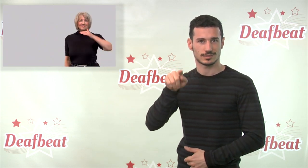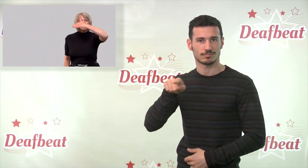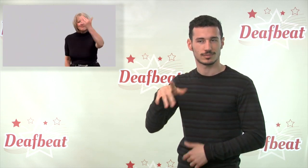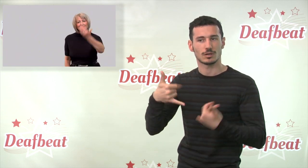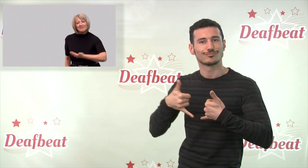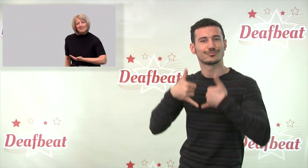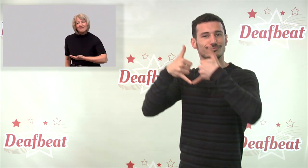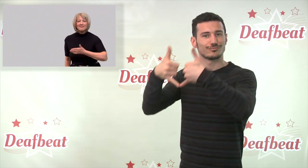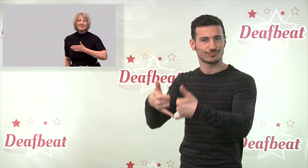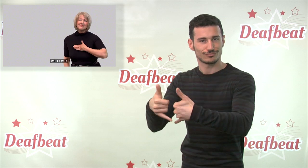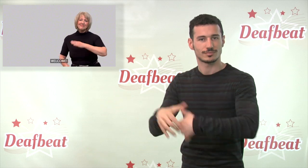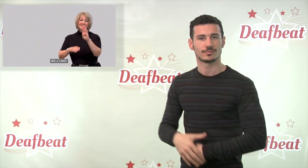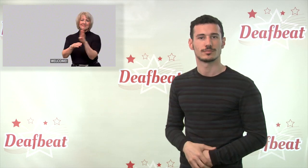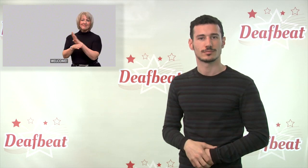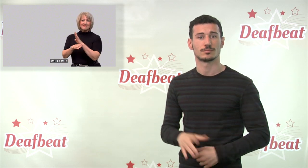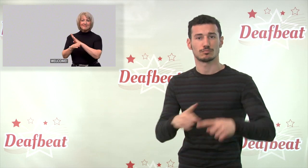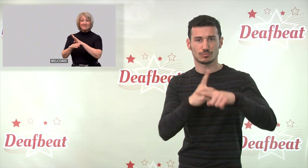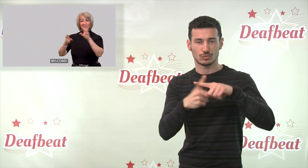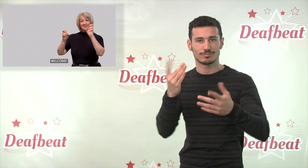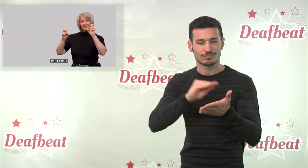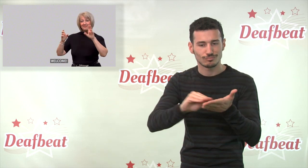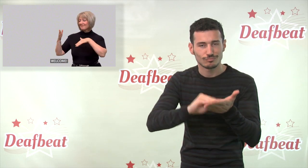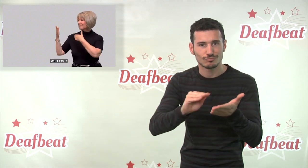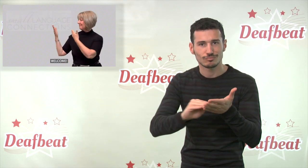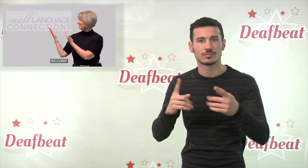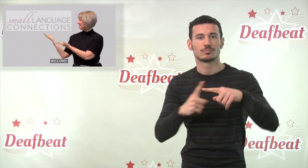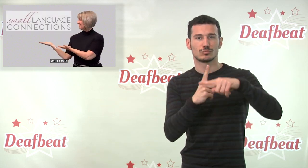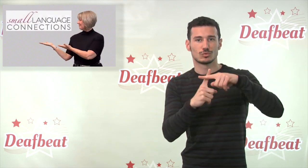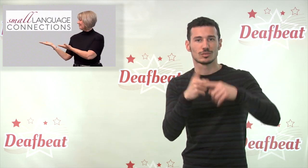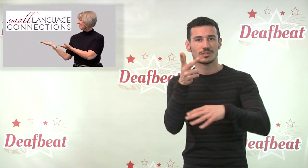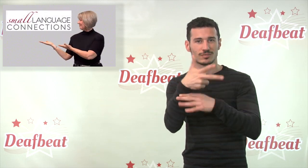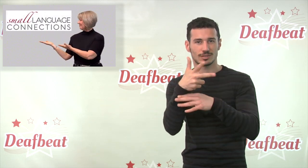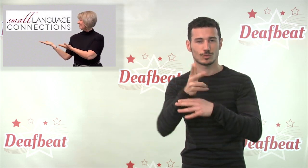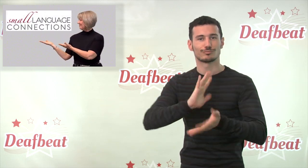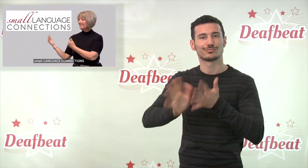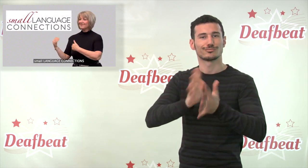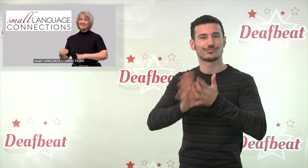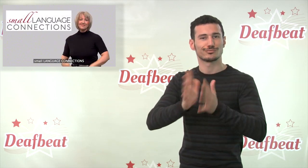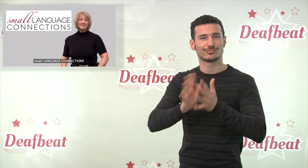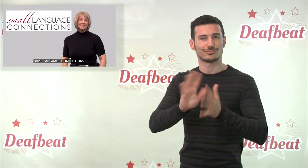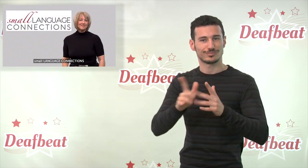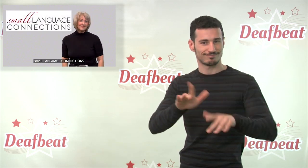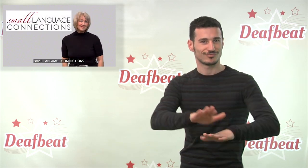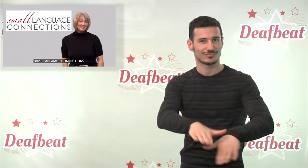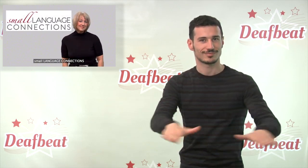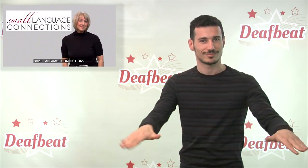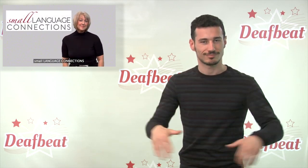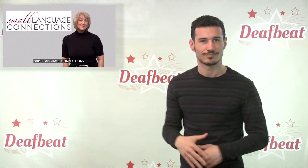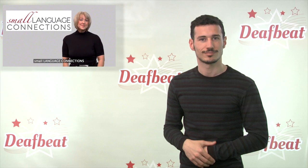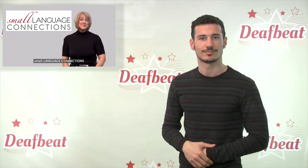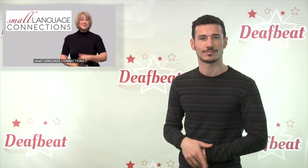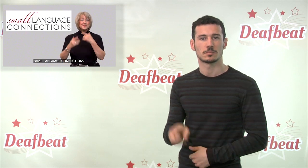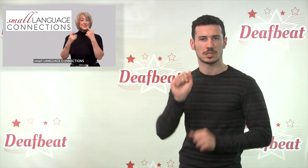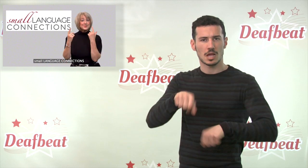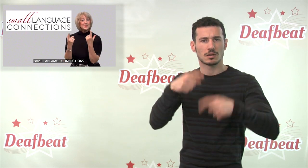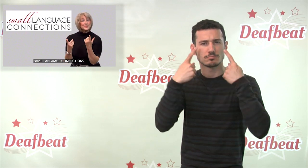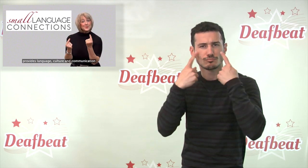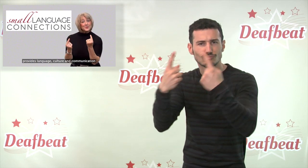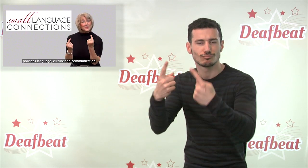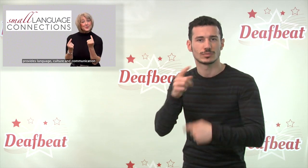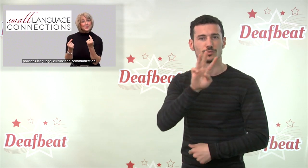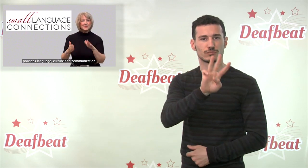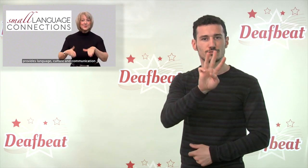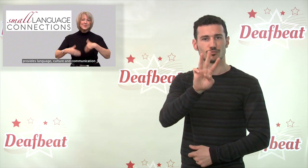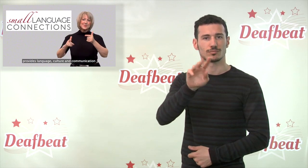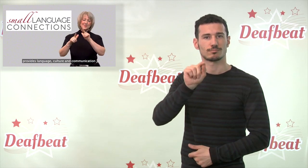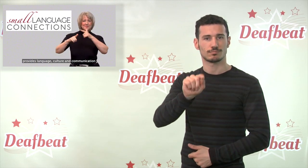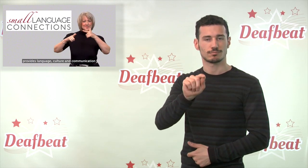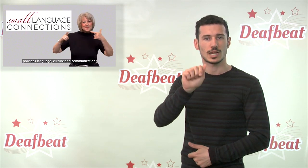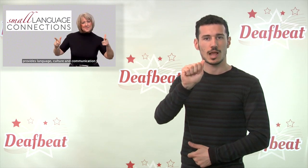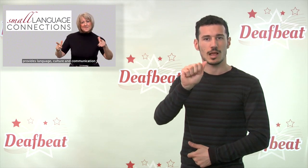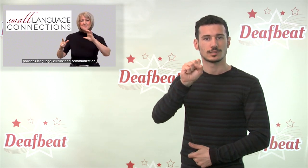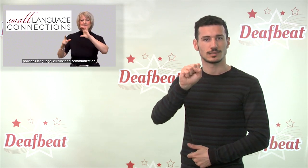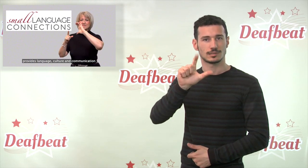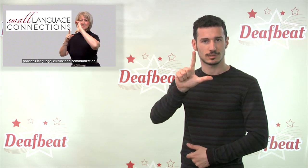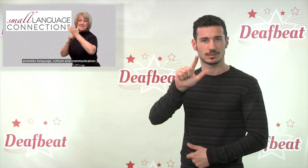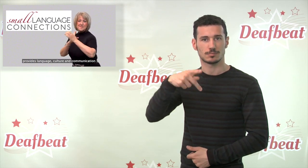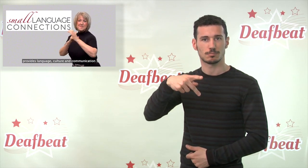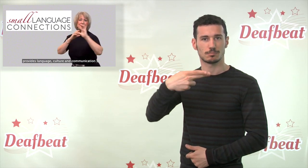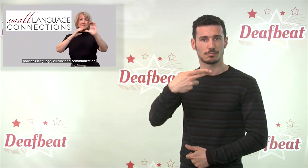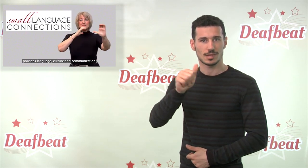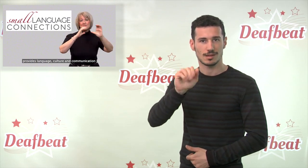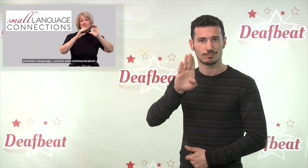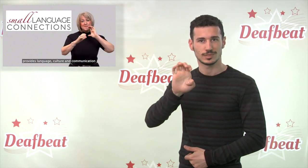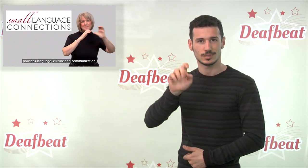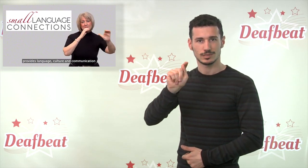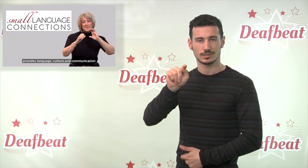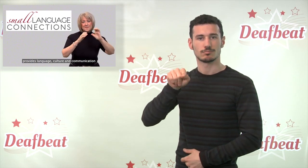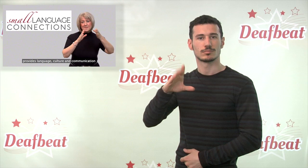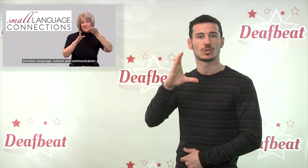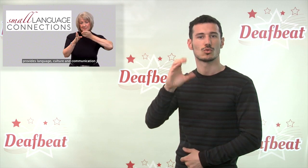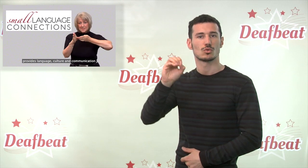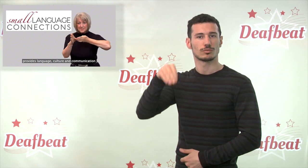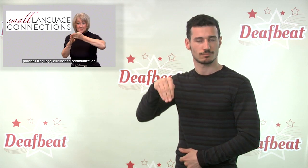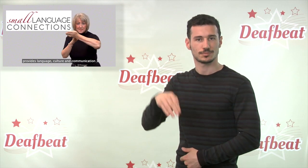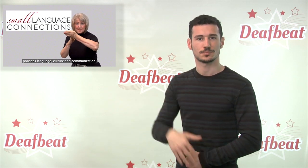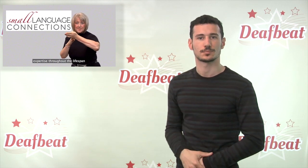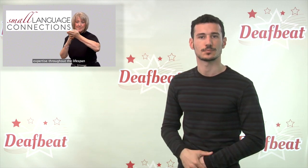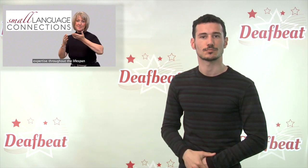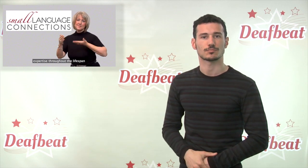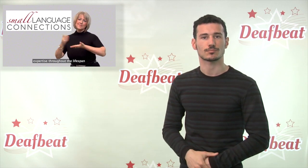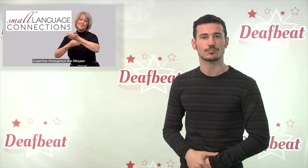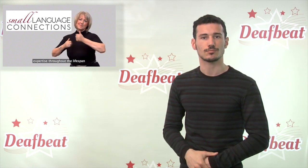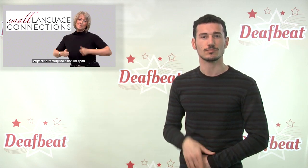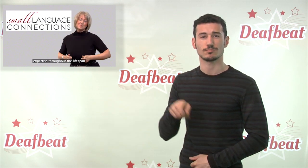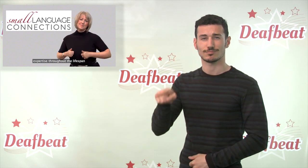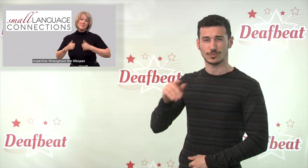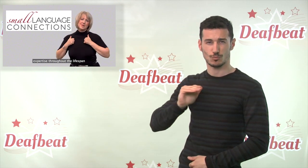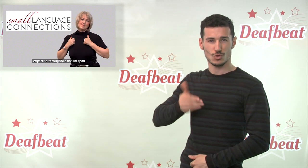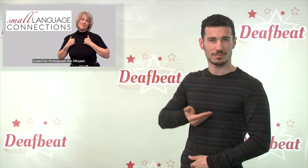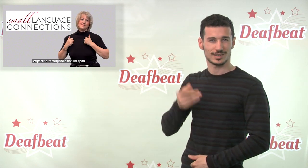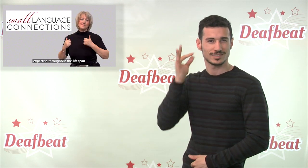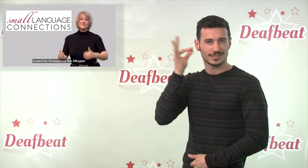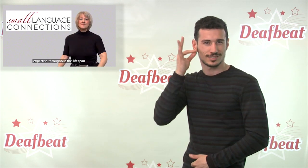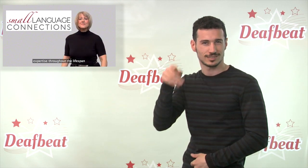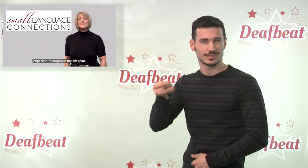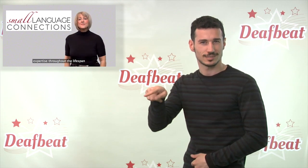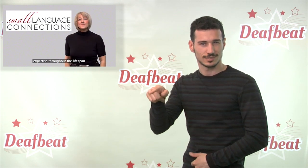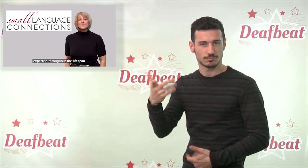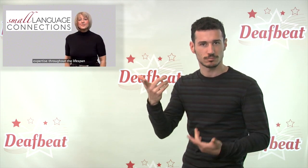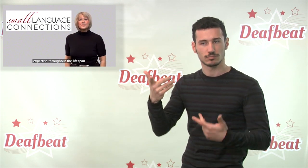series and animated signing dictionary for kids, www.aslphabet.com. Dr. Small taught Deaf Education at